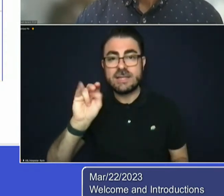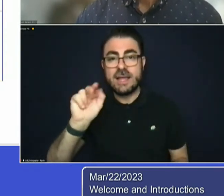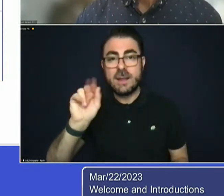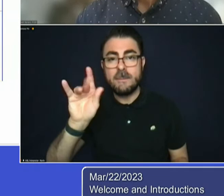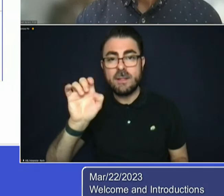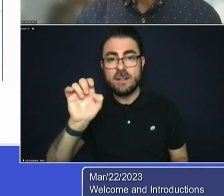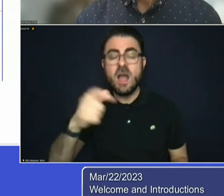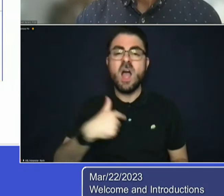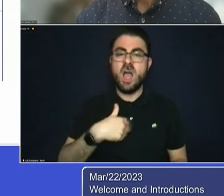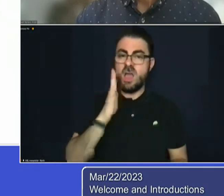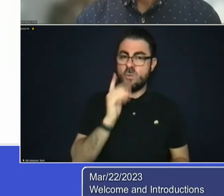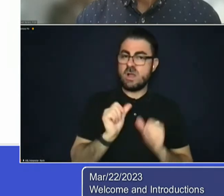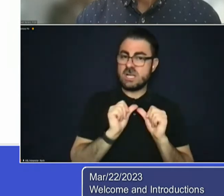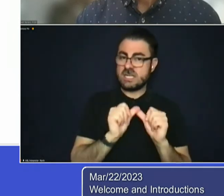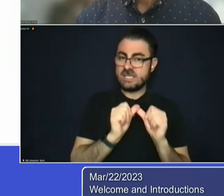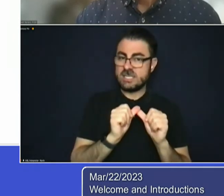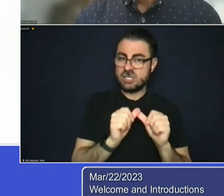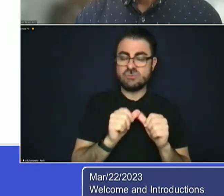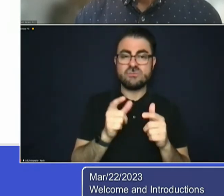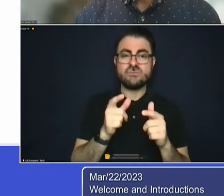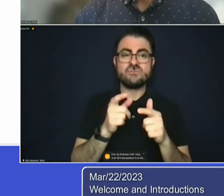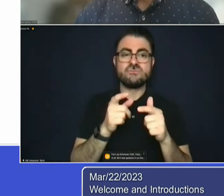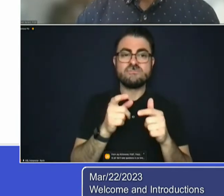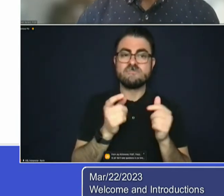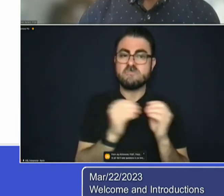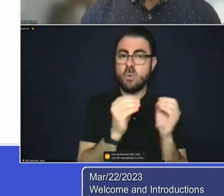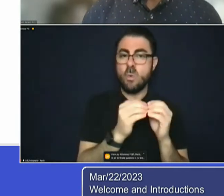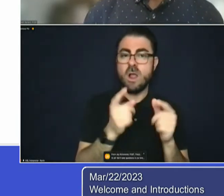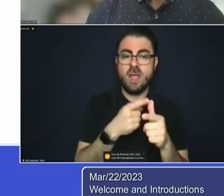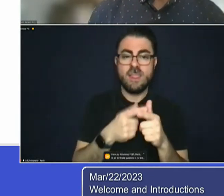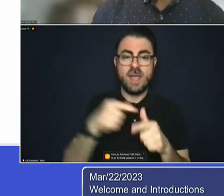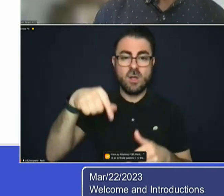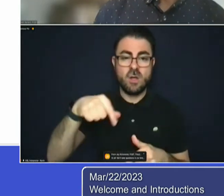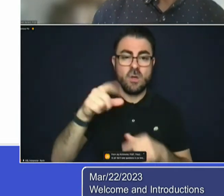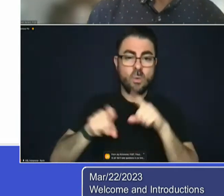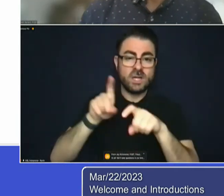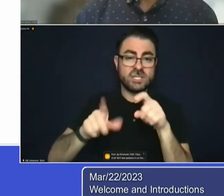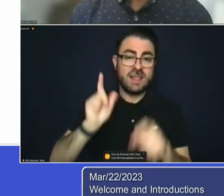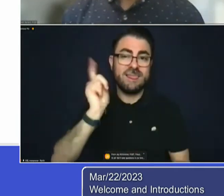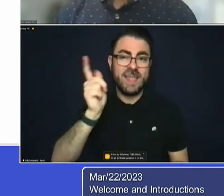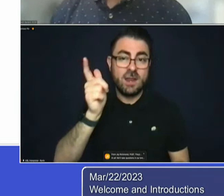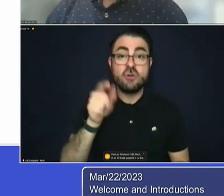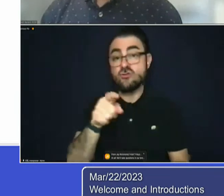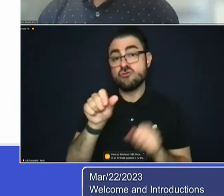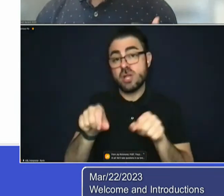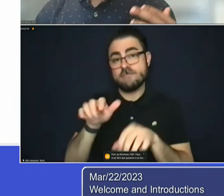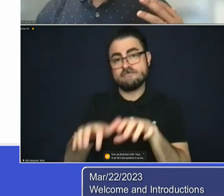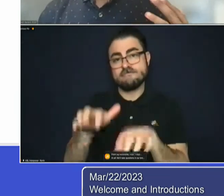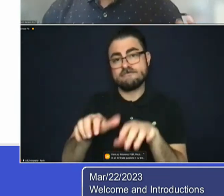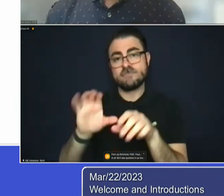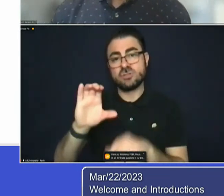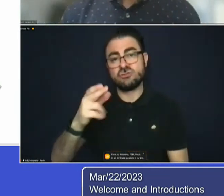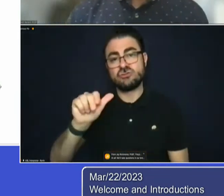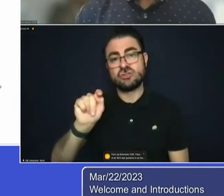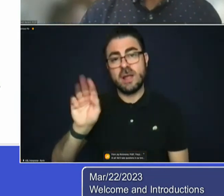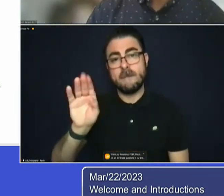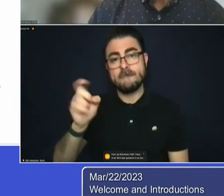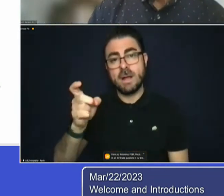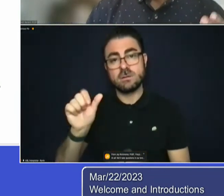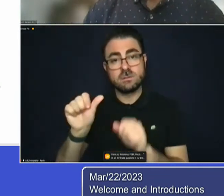MORE TREES AND KEEP